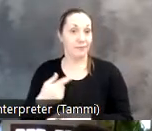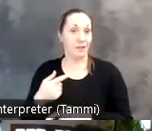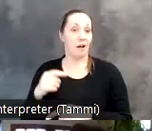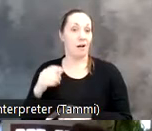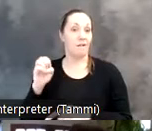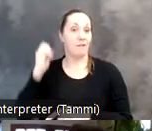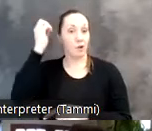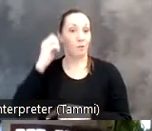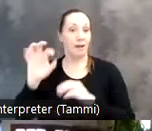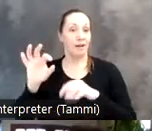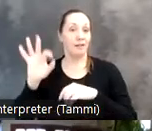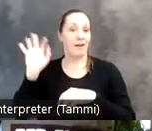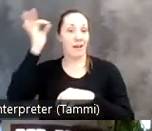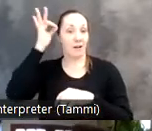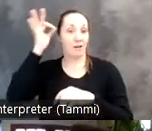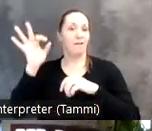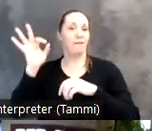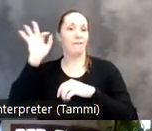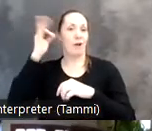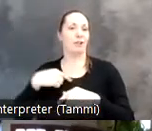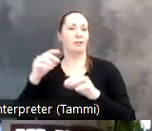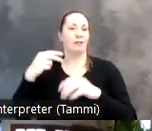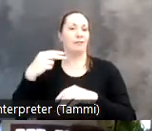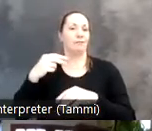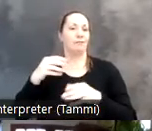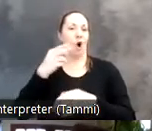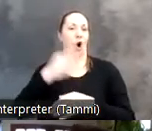is present of the European Federation of Hard of hearing